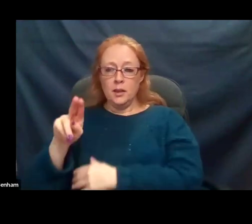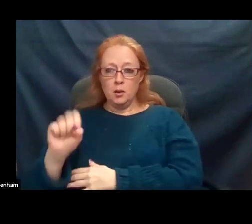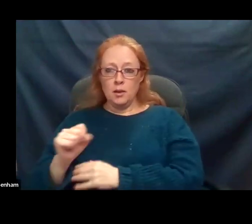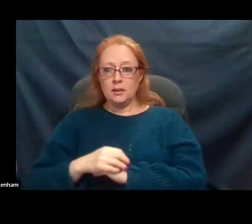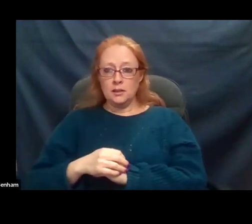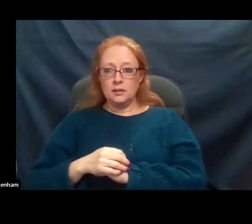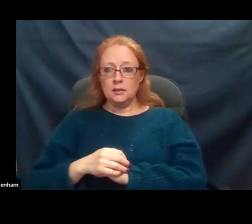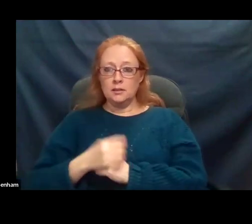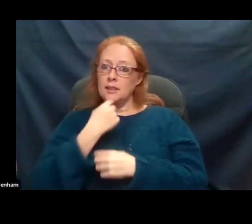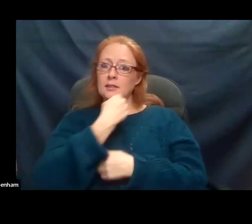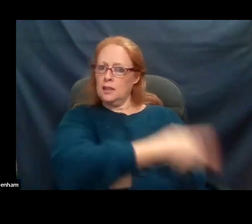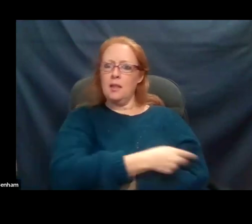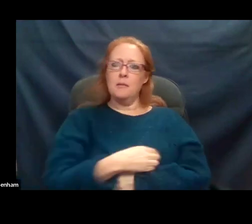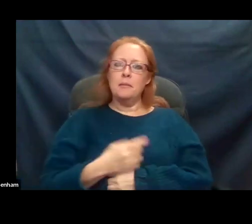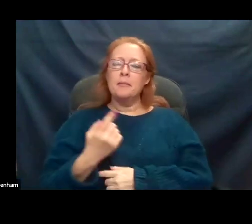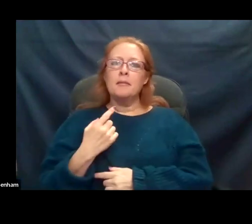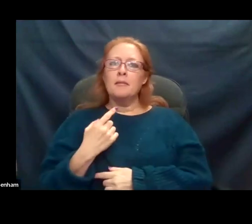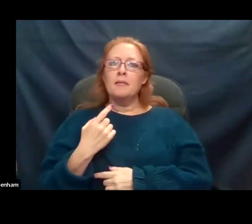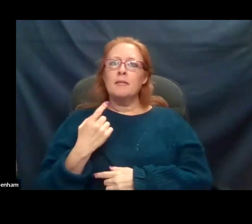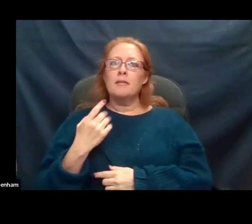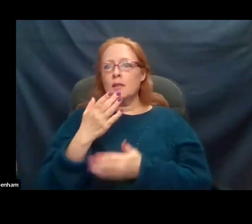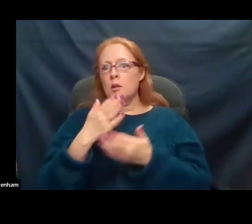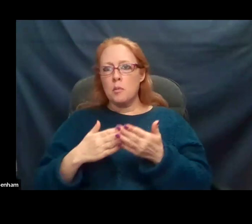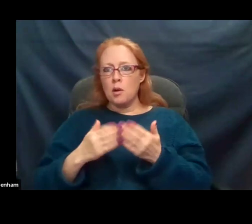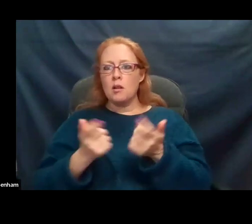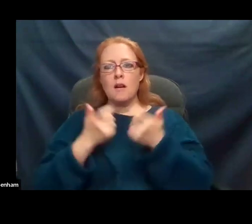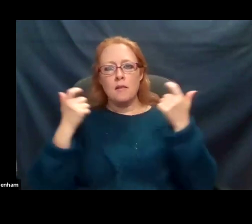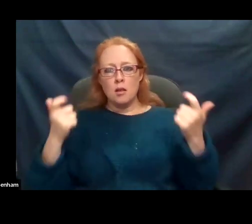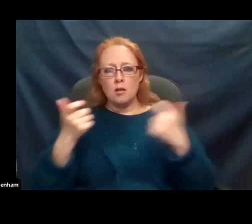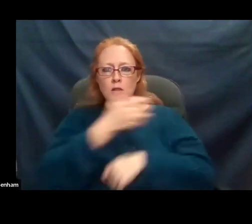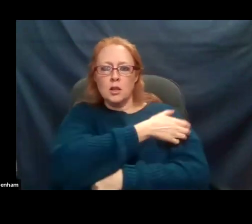Let's tell them.